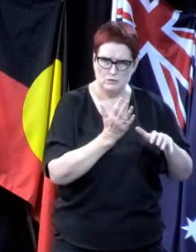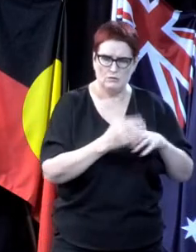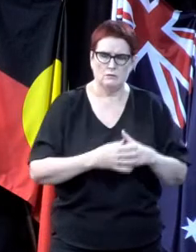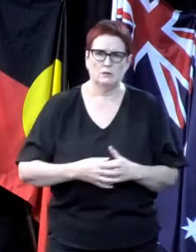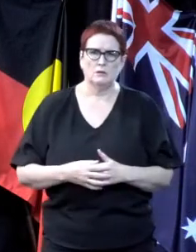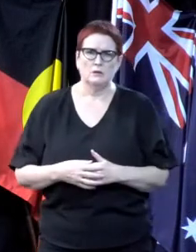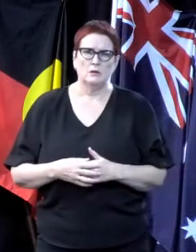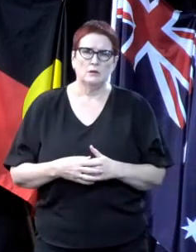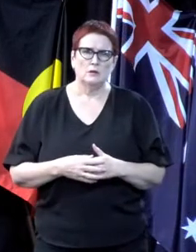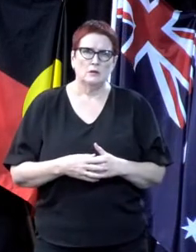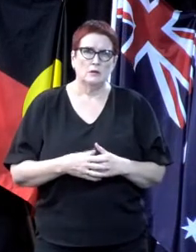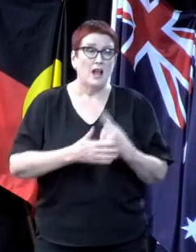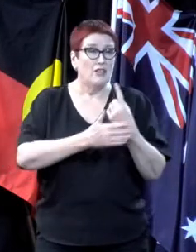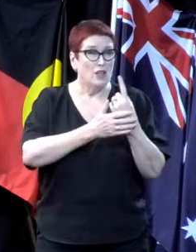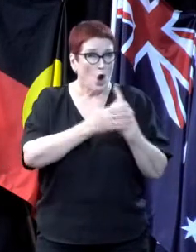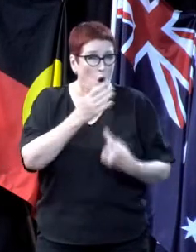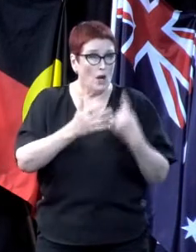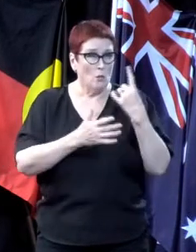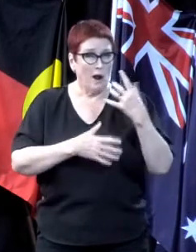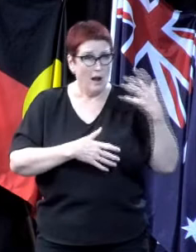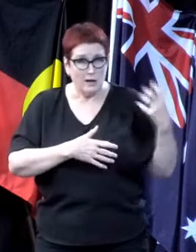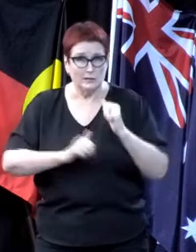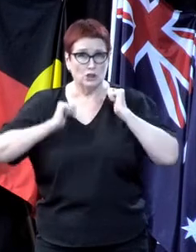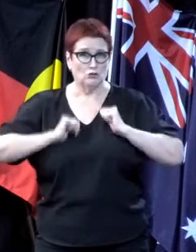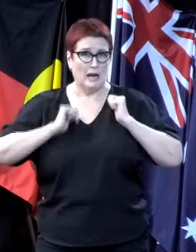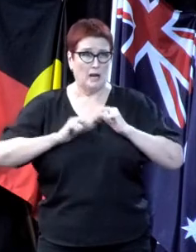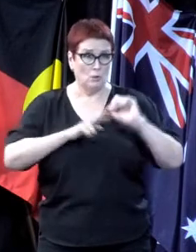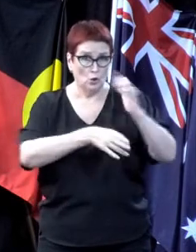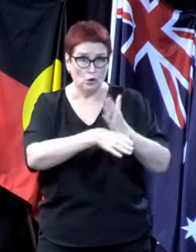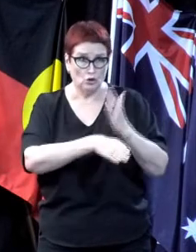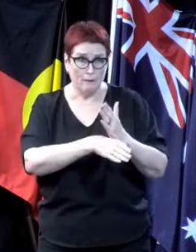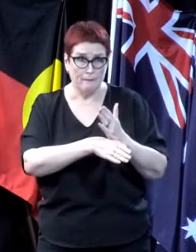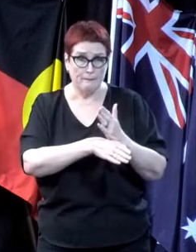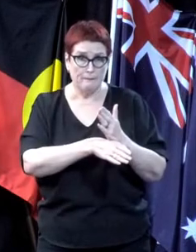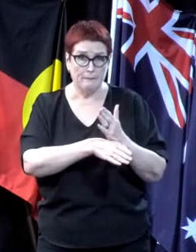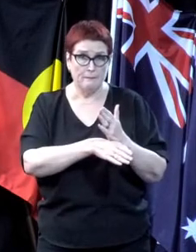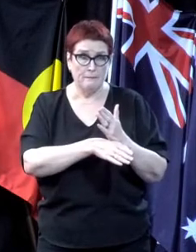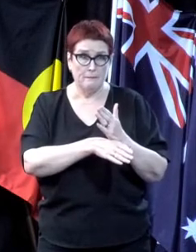that the only mandatory requirement for that position is current